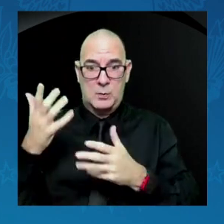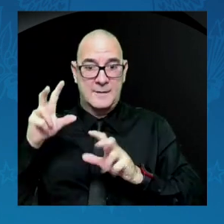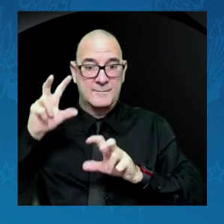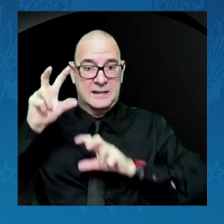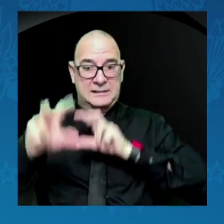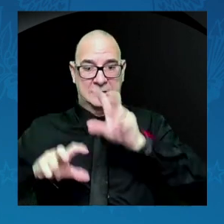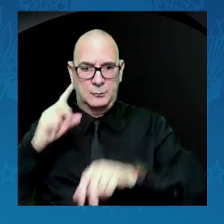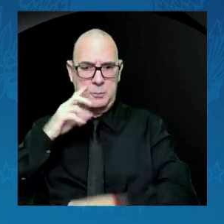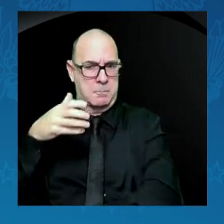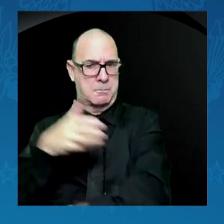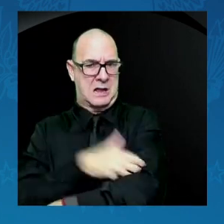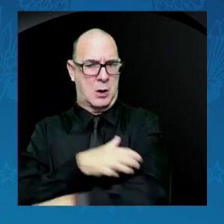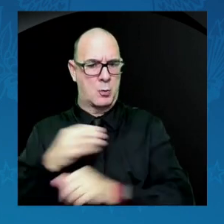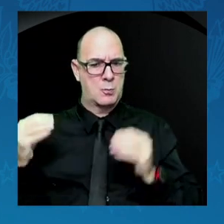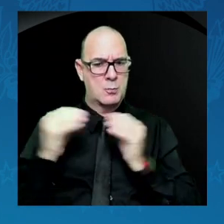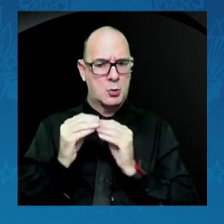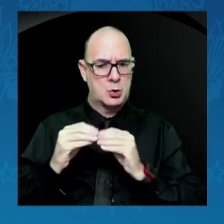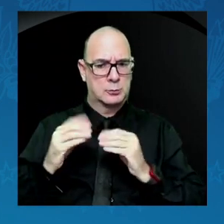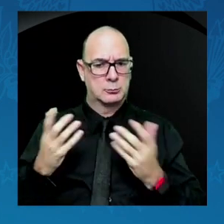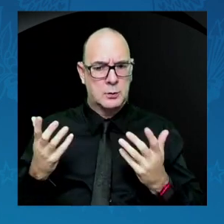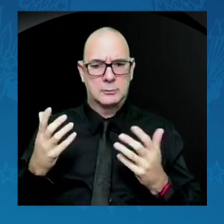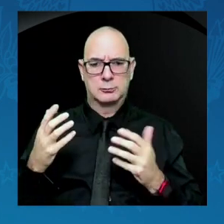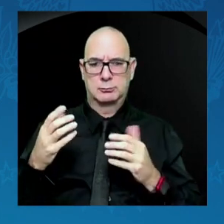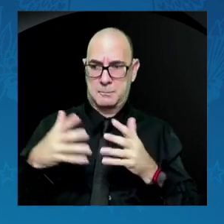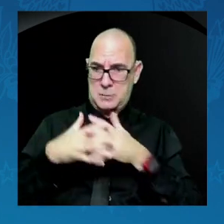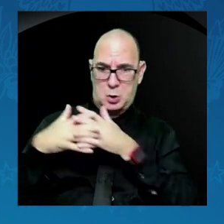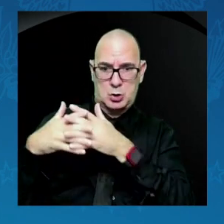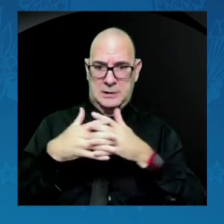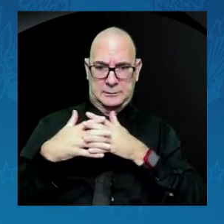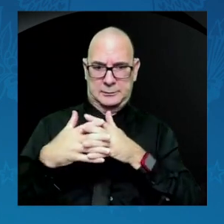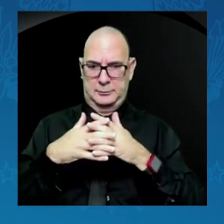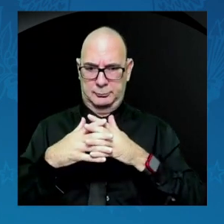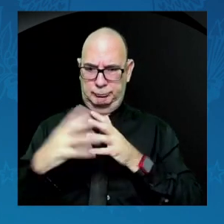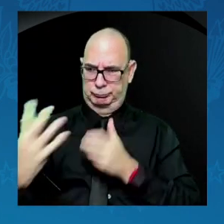including engaging them in the scientific enterprise